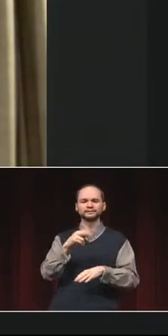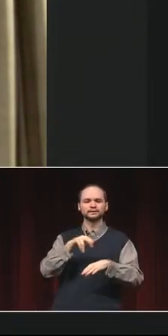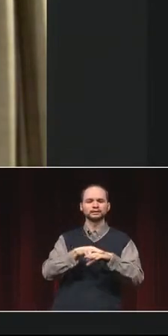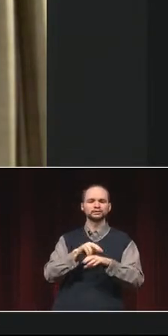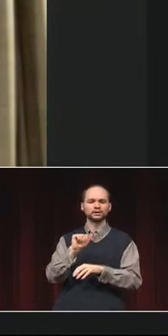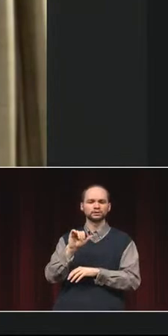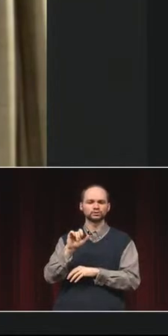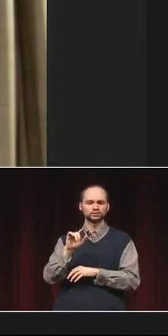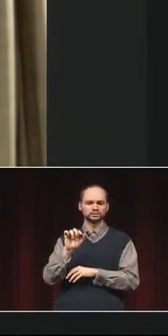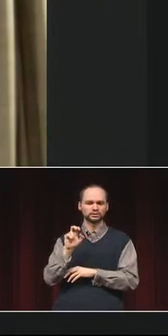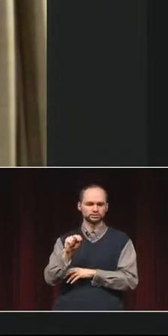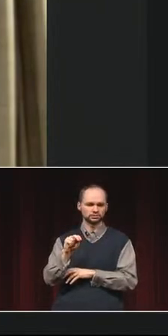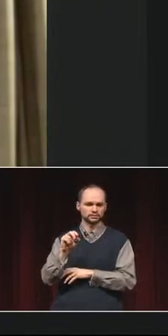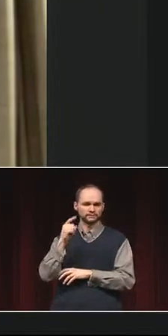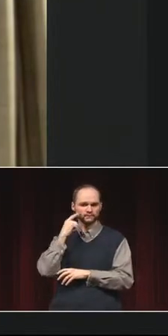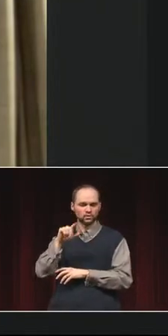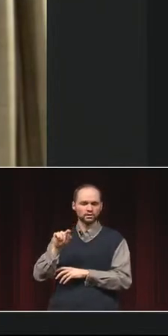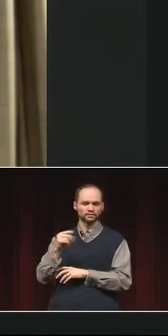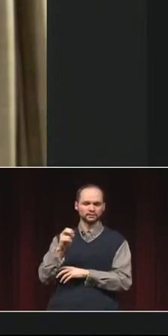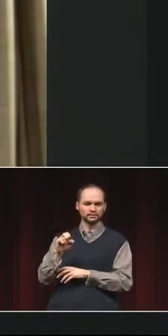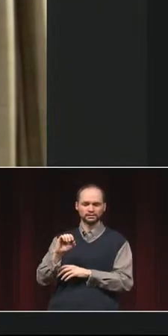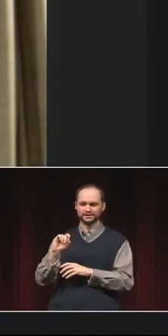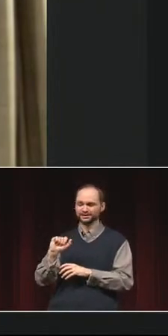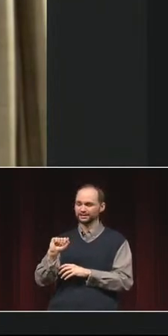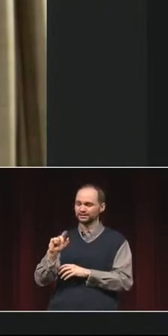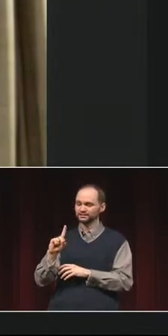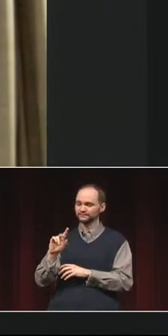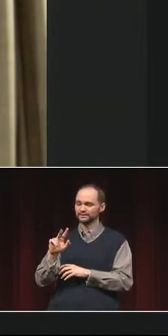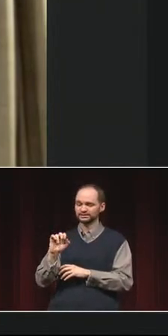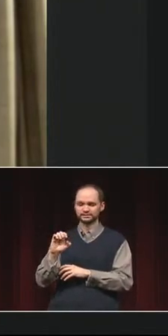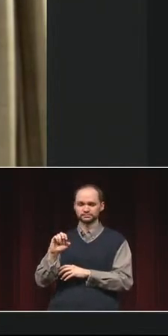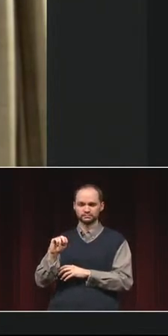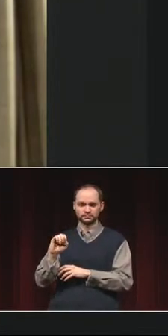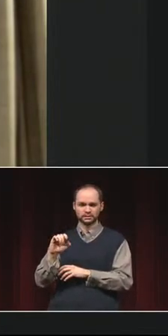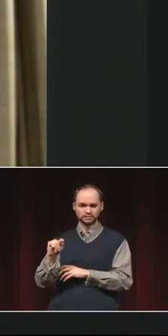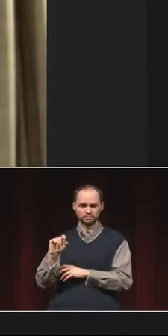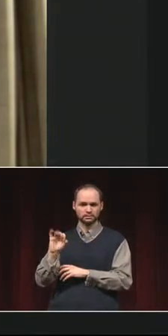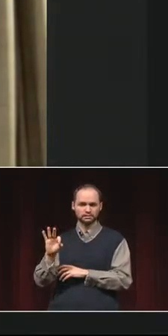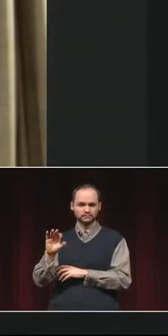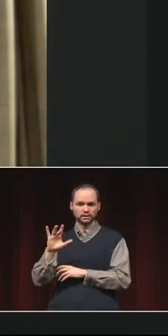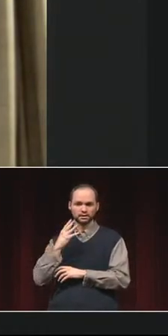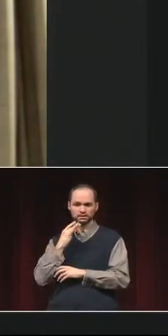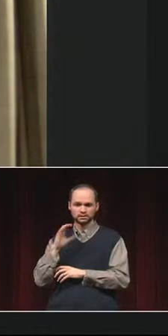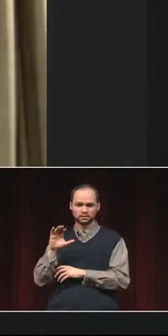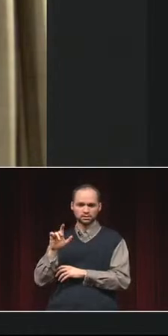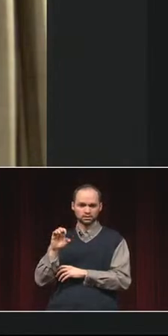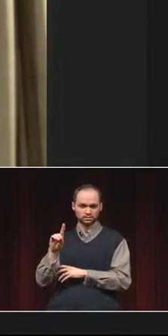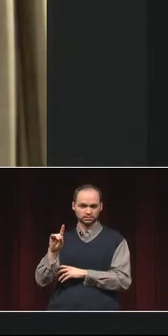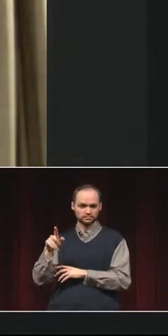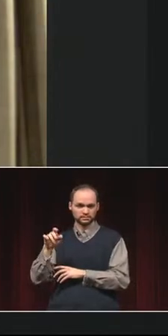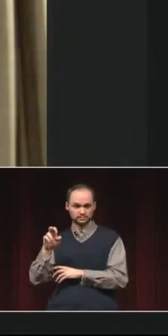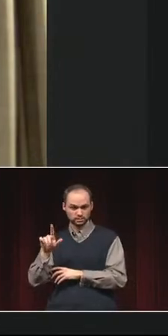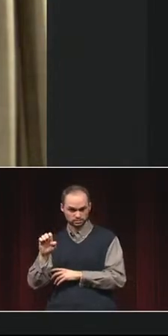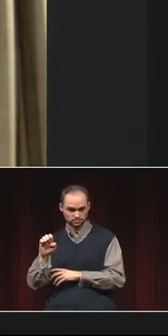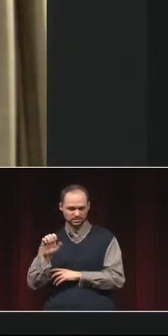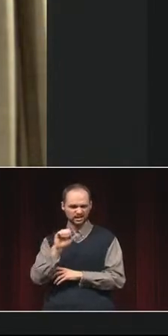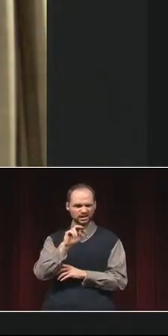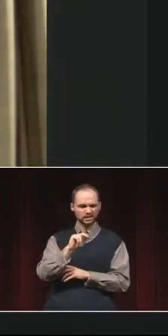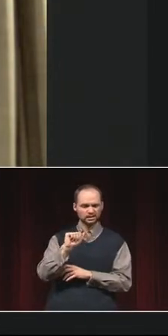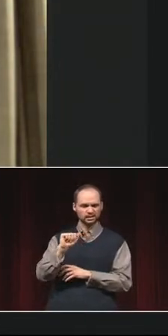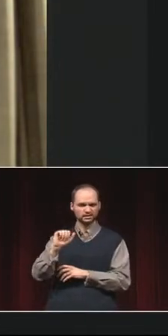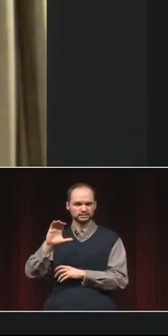NAACP. Which at the time was collecting money to support the defense of the Scottsboro boys.